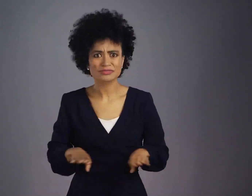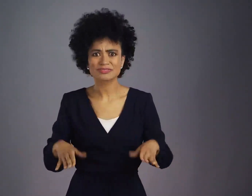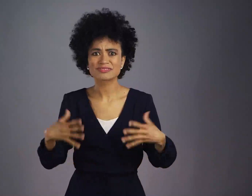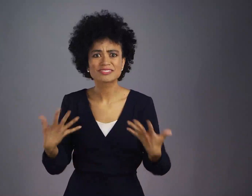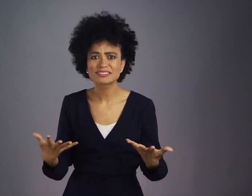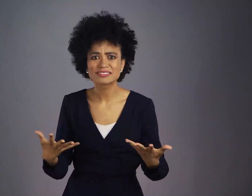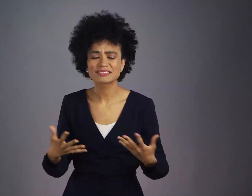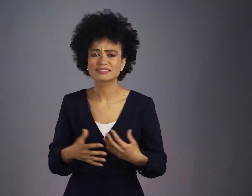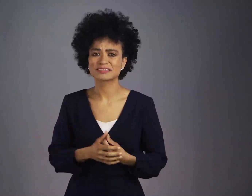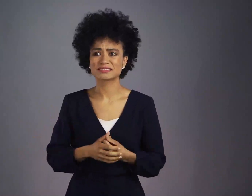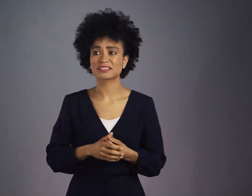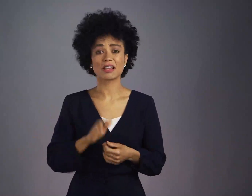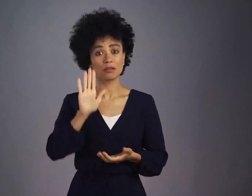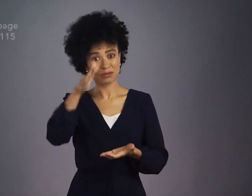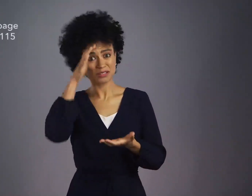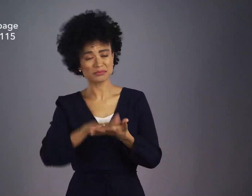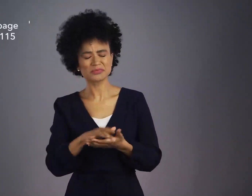You do not know what to tell the children.